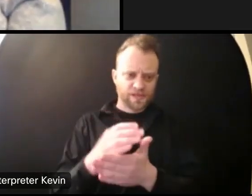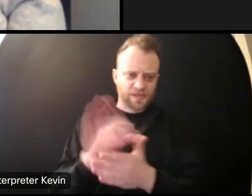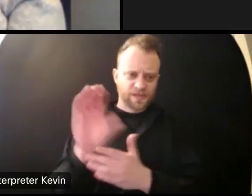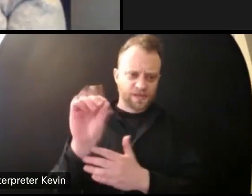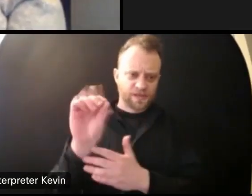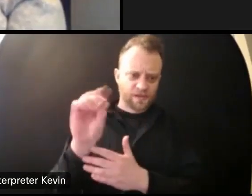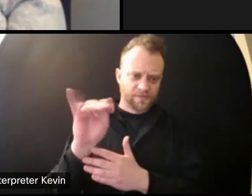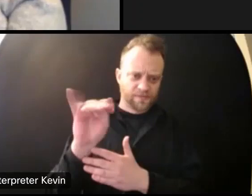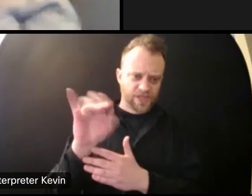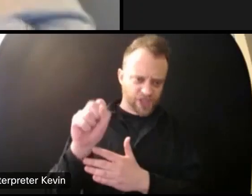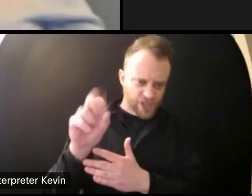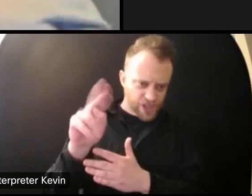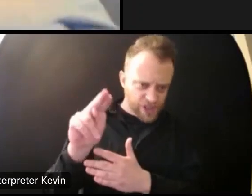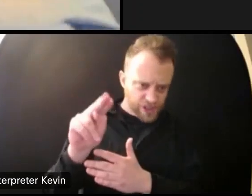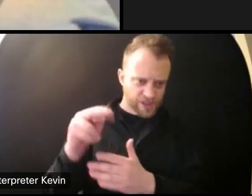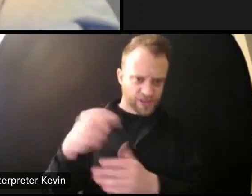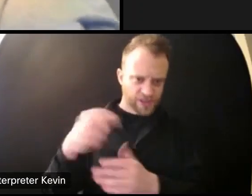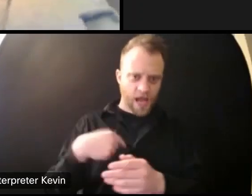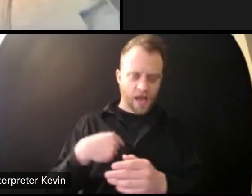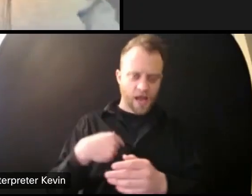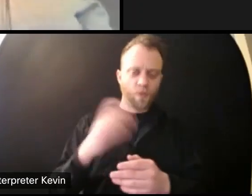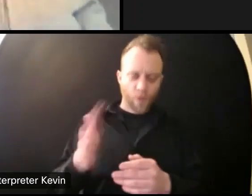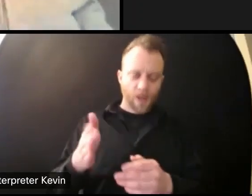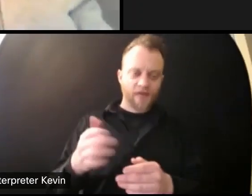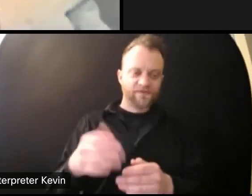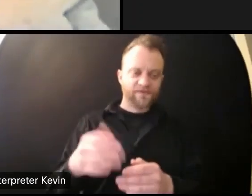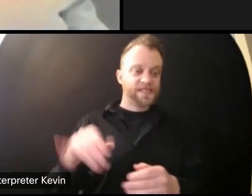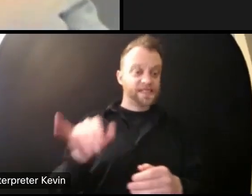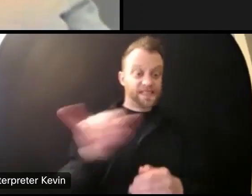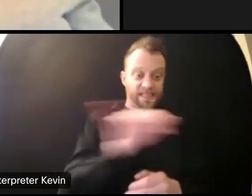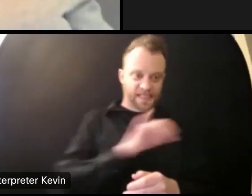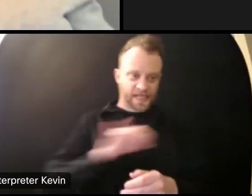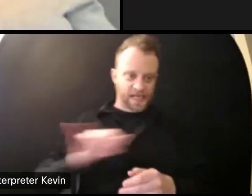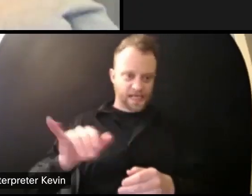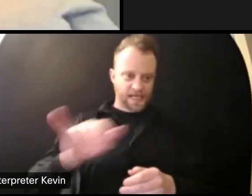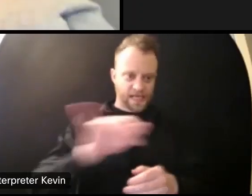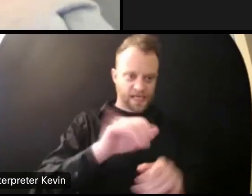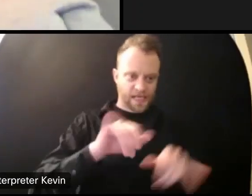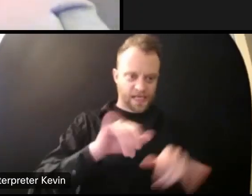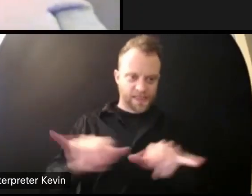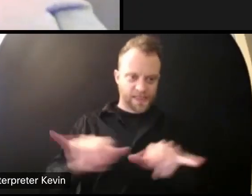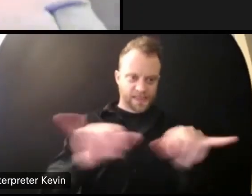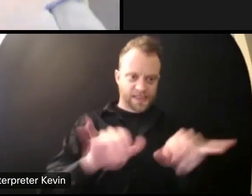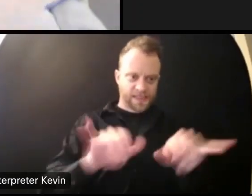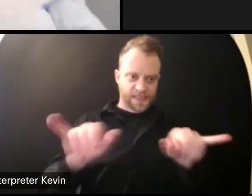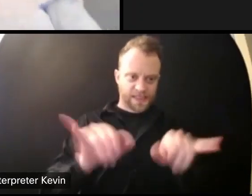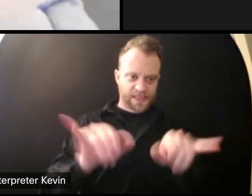person for their meetings, and [while] it's not coming to mind ... I know of another two